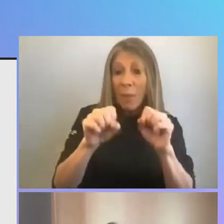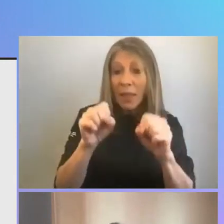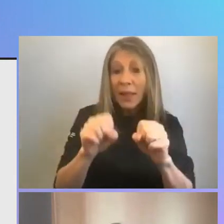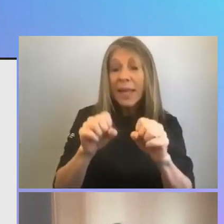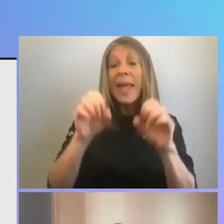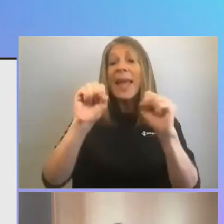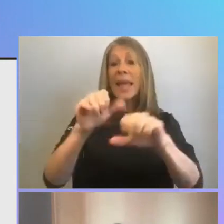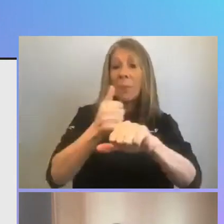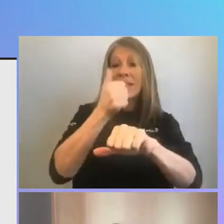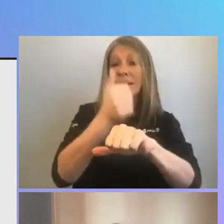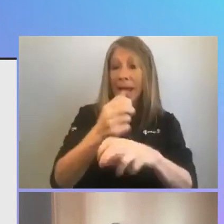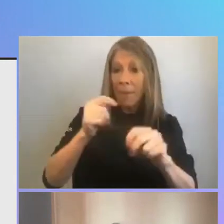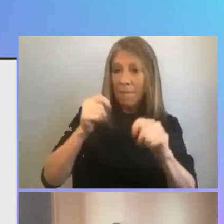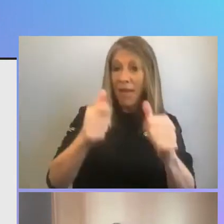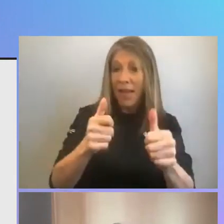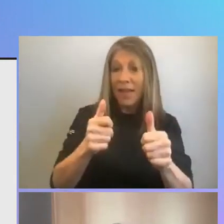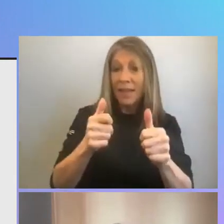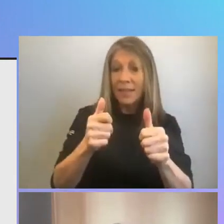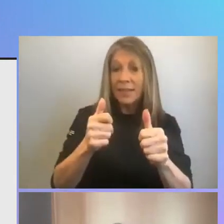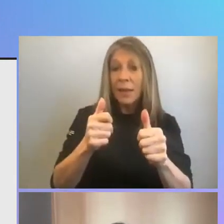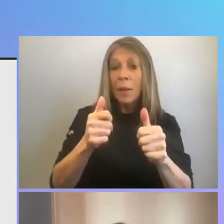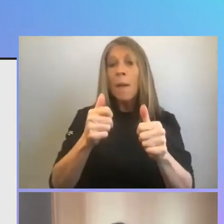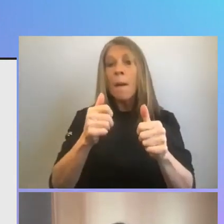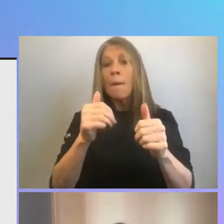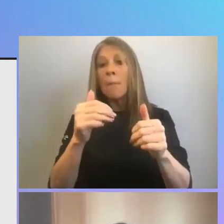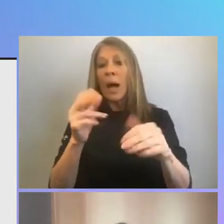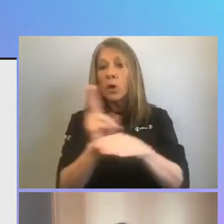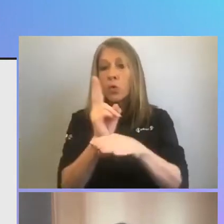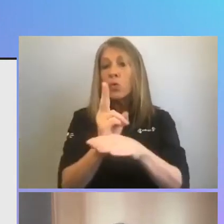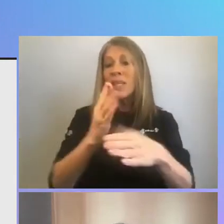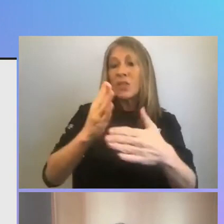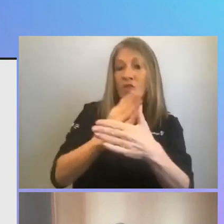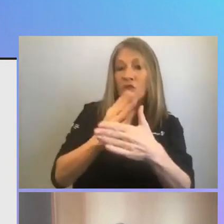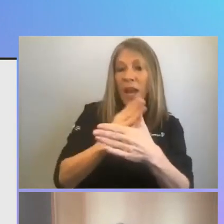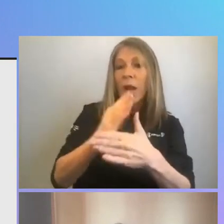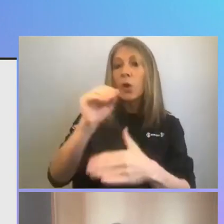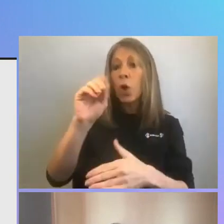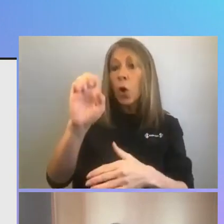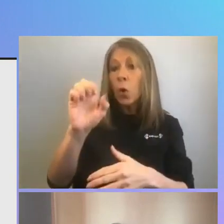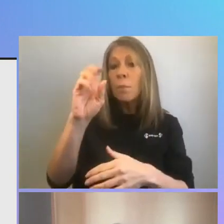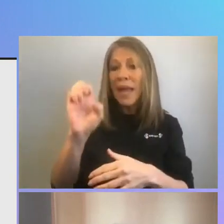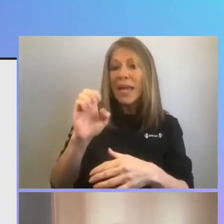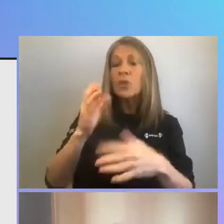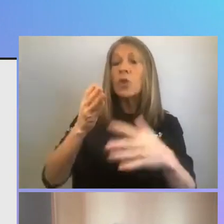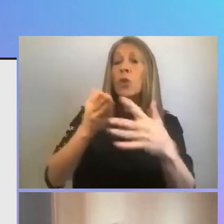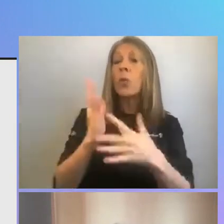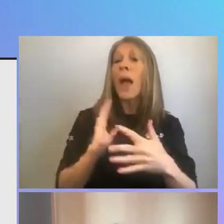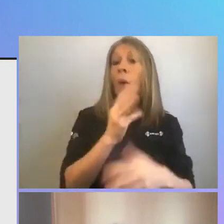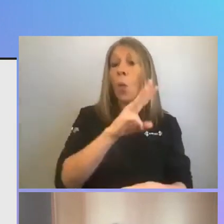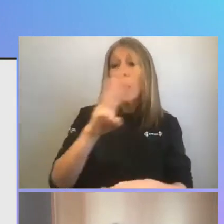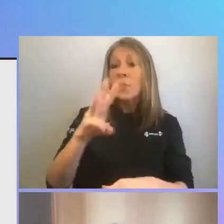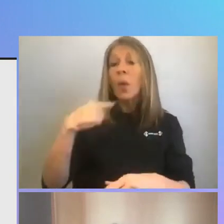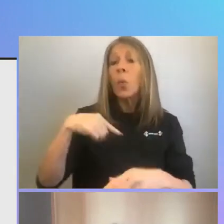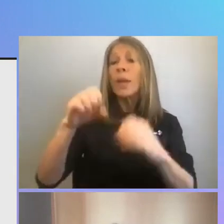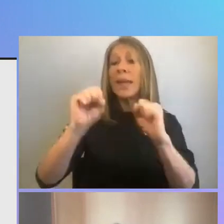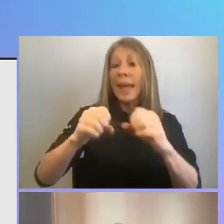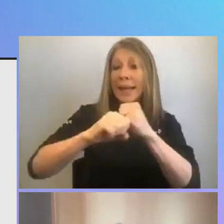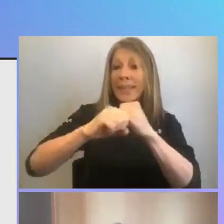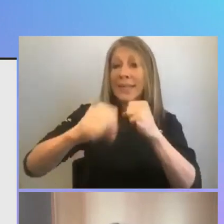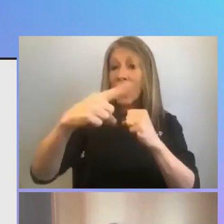So by leveraging our shared code base across all of our websites, we've been able to extend these quick fixes across all the sites